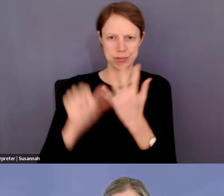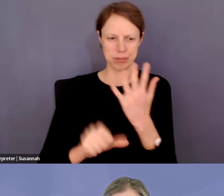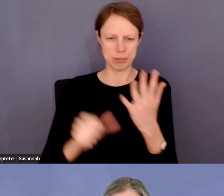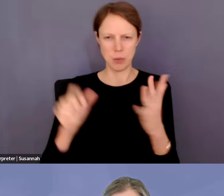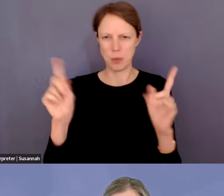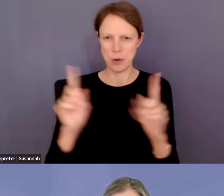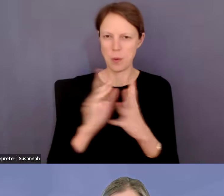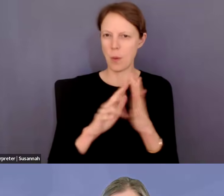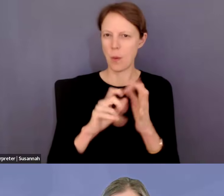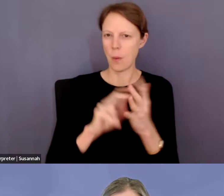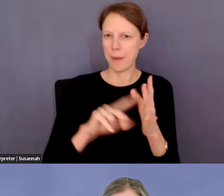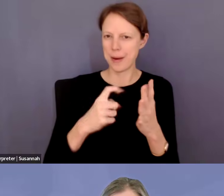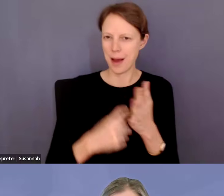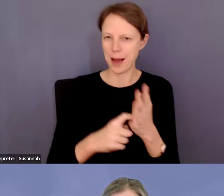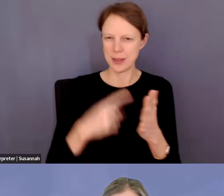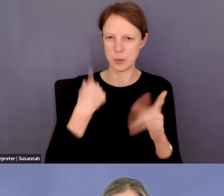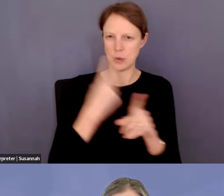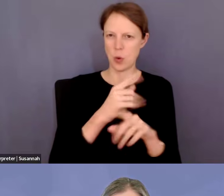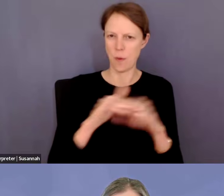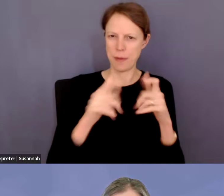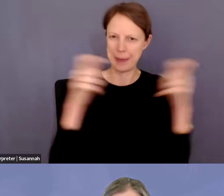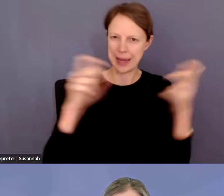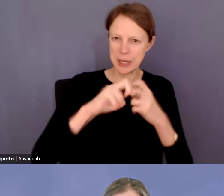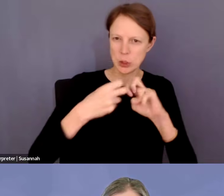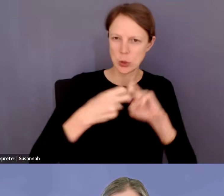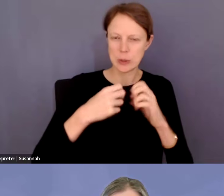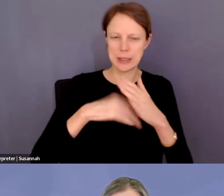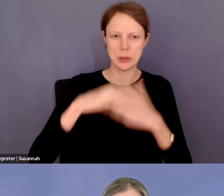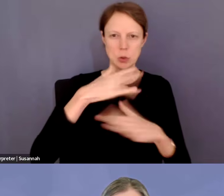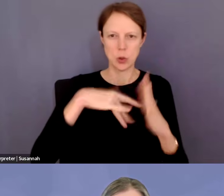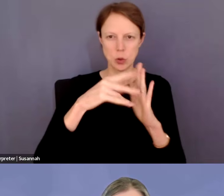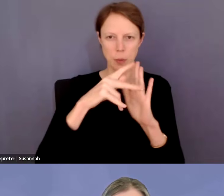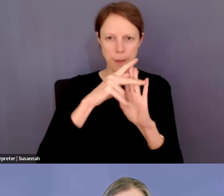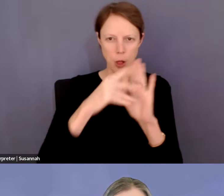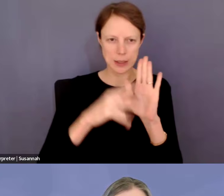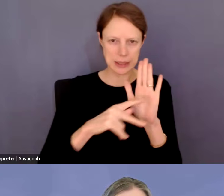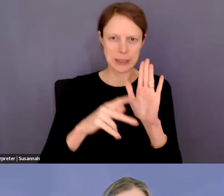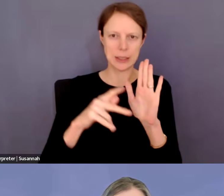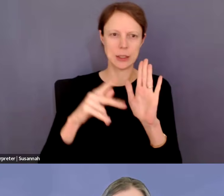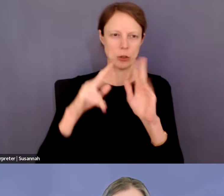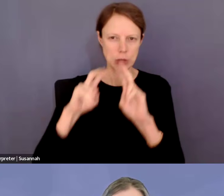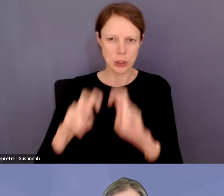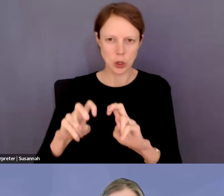issues in social policy, research and practice. My name is Zeah Behrend. I'm the Chief Strategy